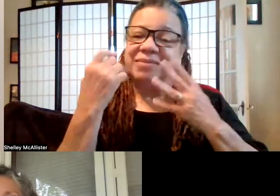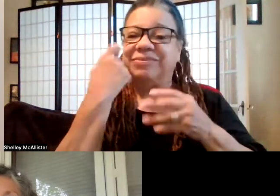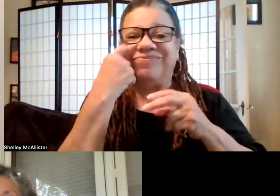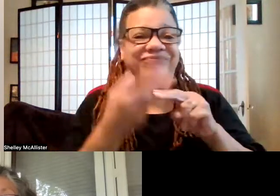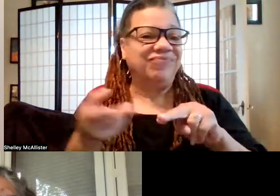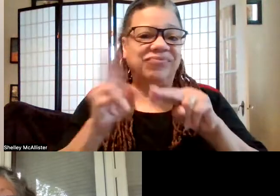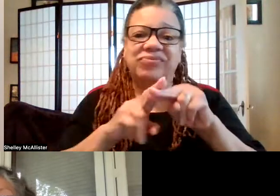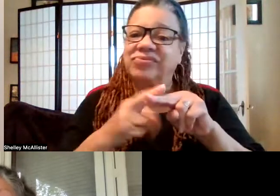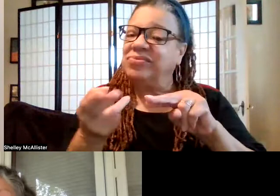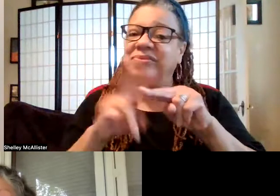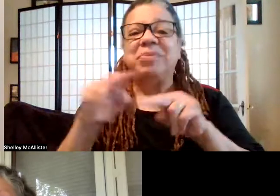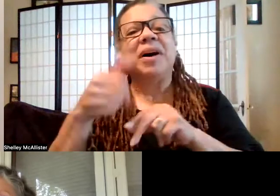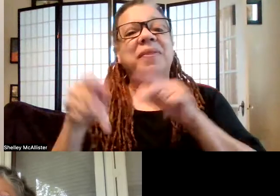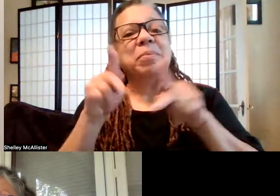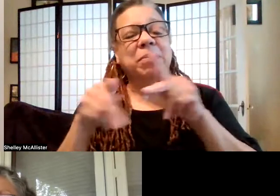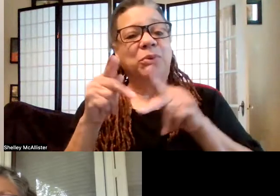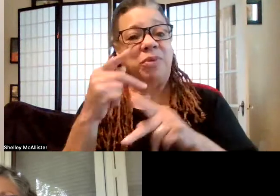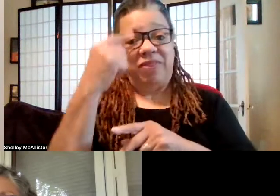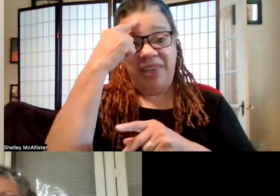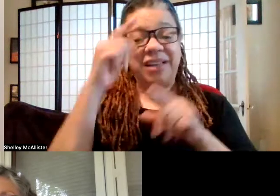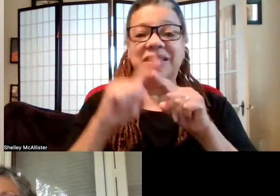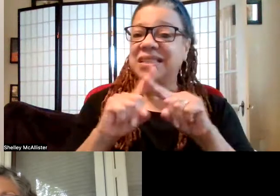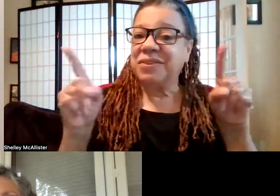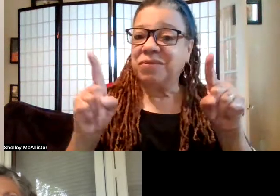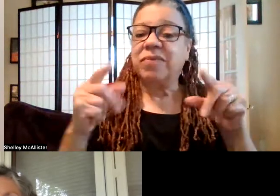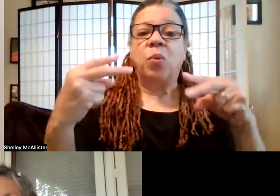those who are perceived as different, or even worse, as inferior.